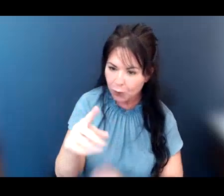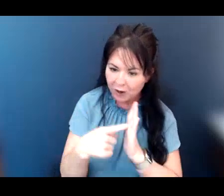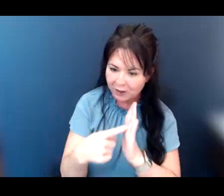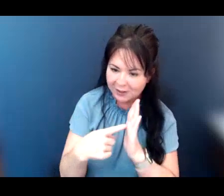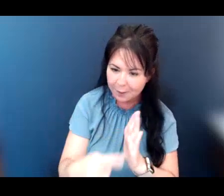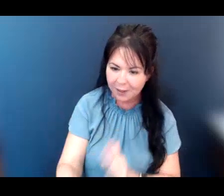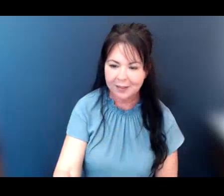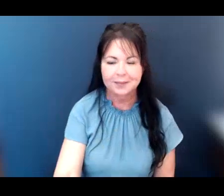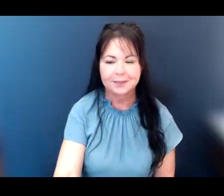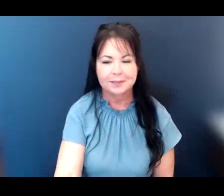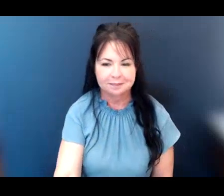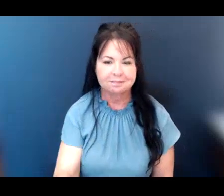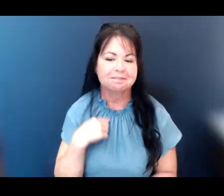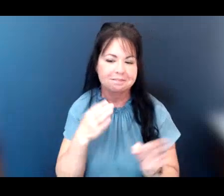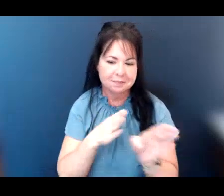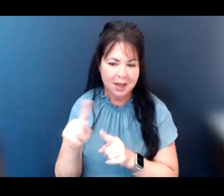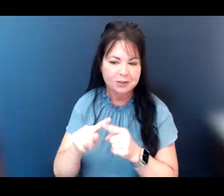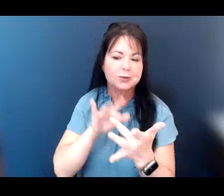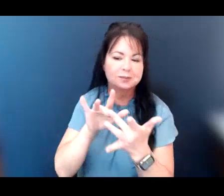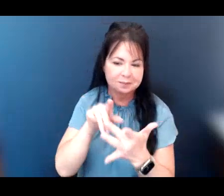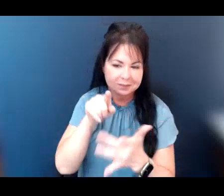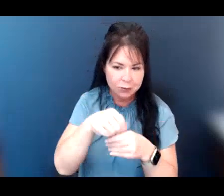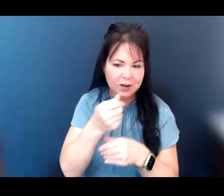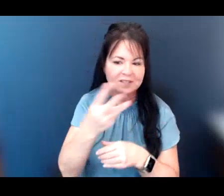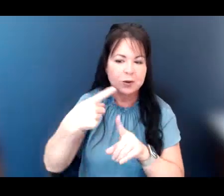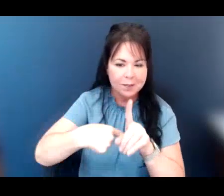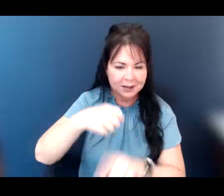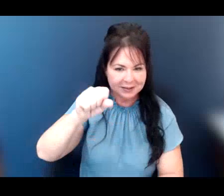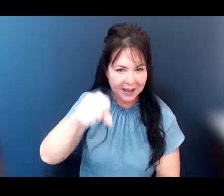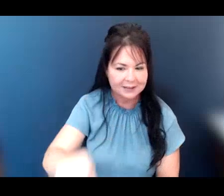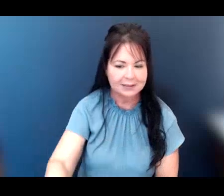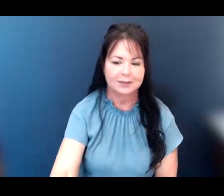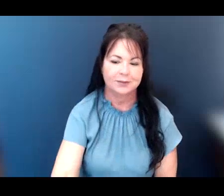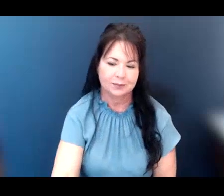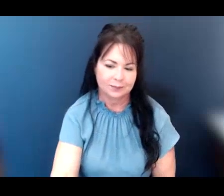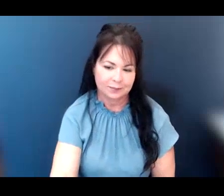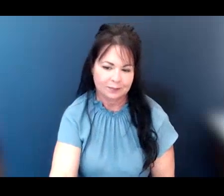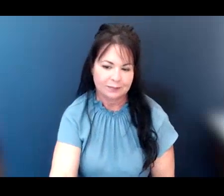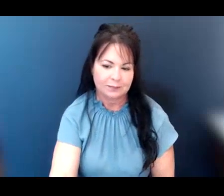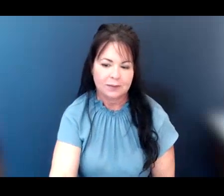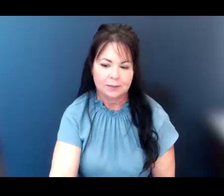I'm curious how that'll turn out. All right, so, Becky, we have you down for this question as well.